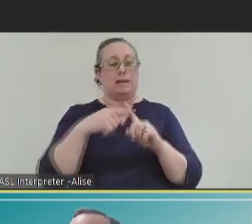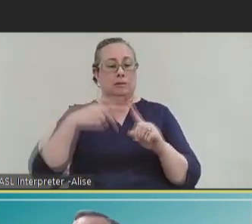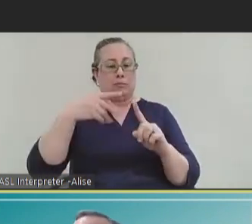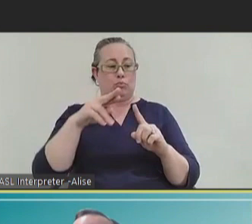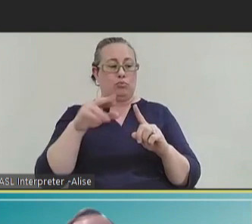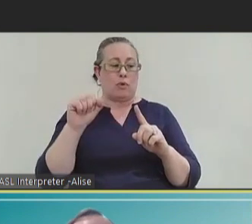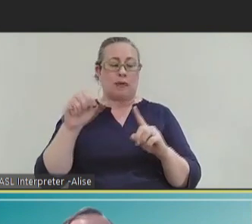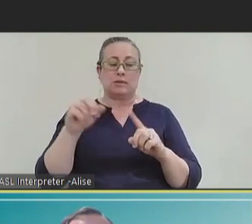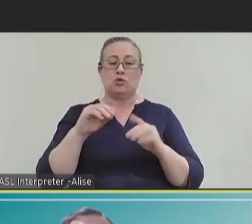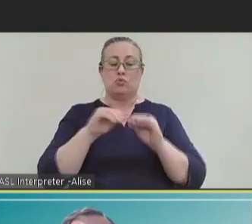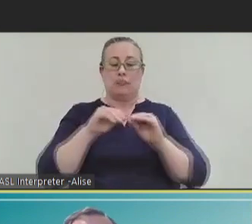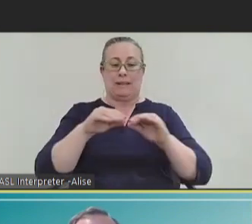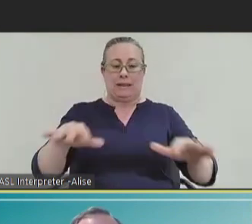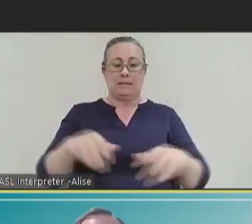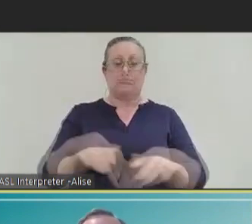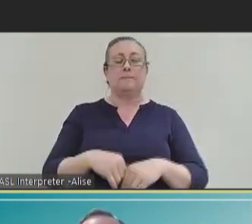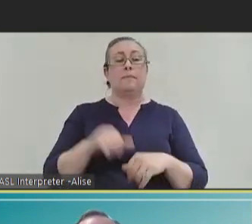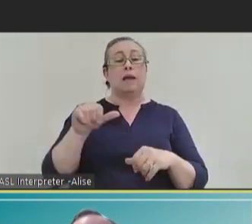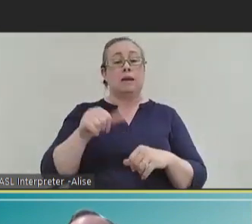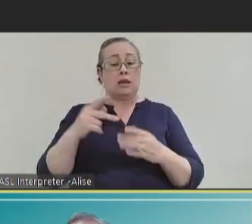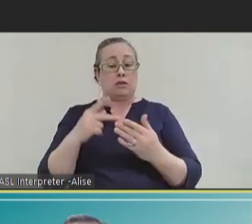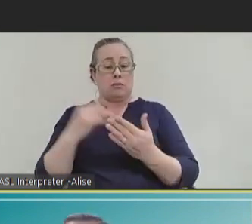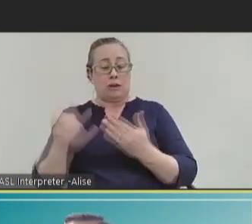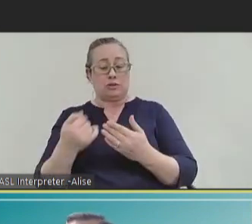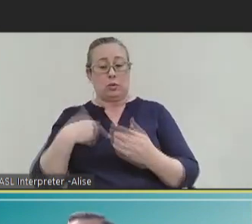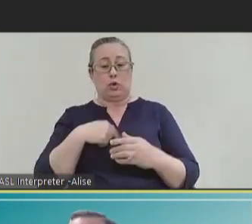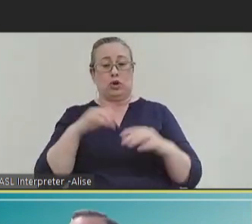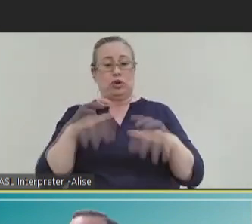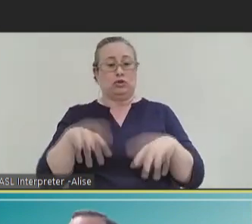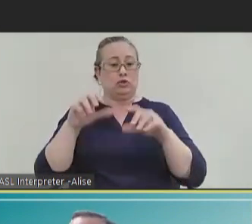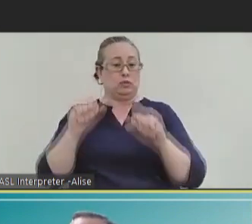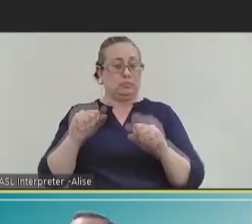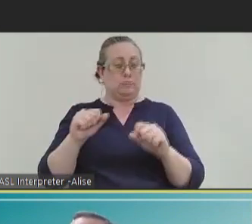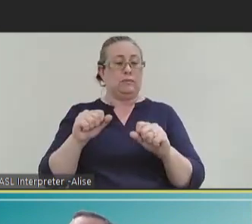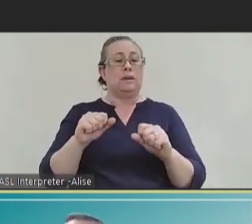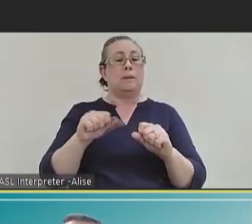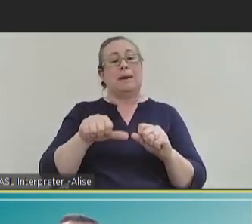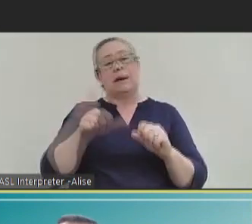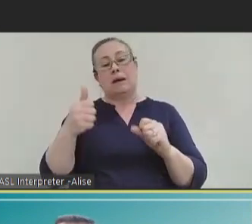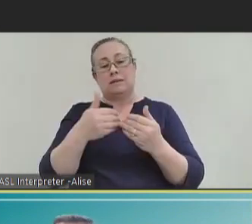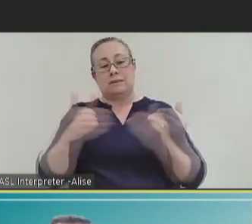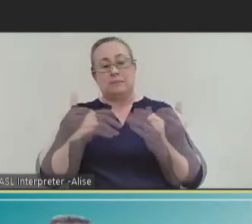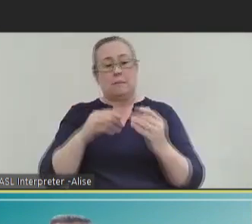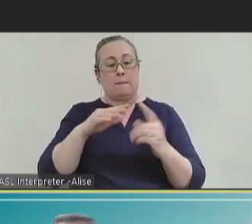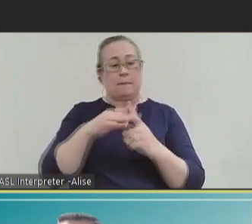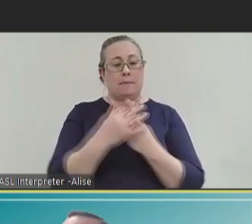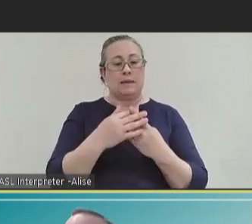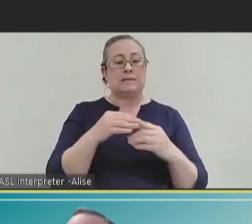Another similar project that we're doing but a different population is improving vaccine access,